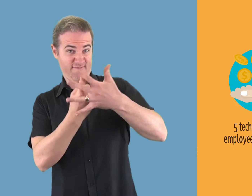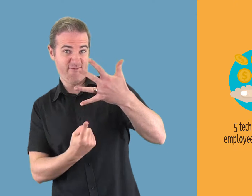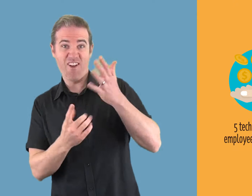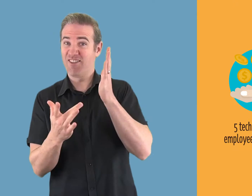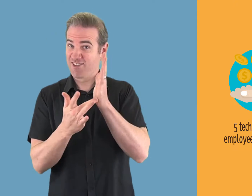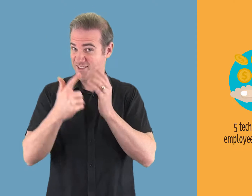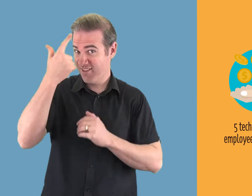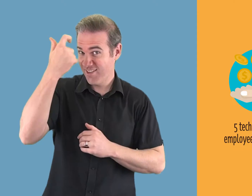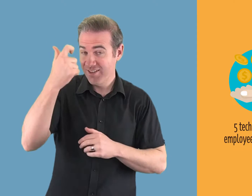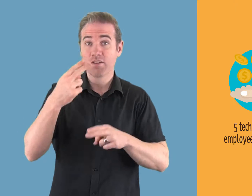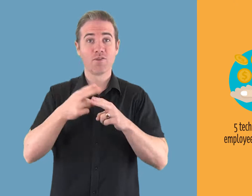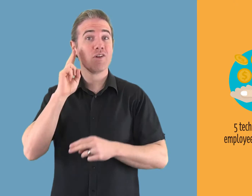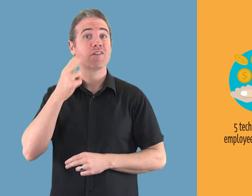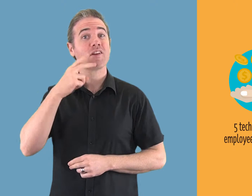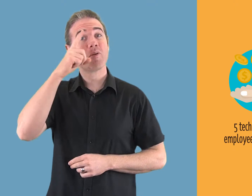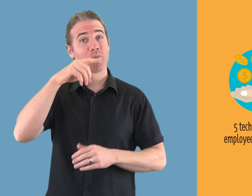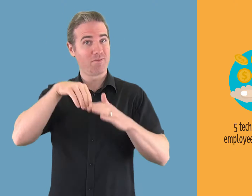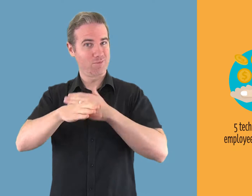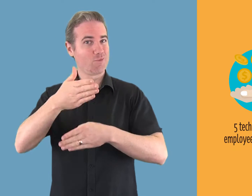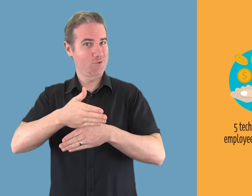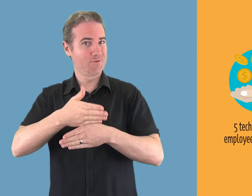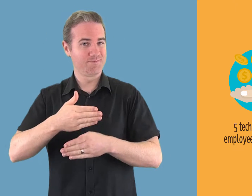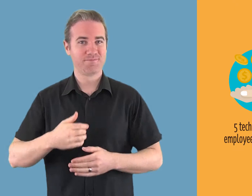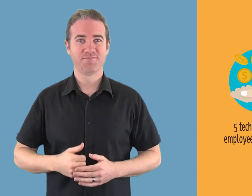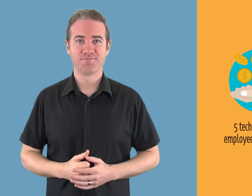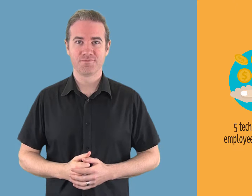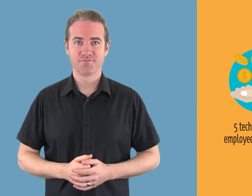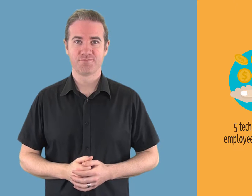5 tech options for employees who are Deaf